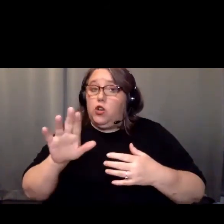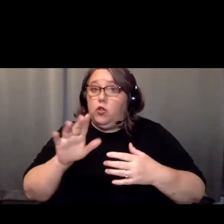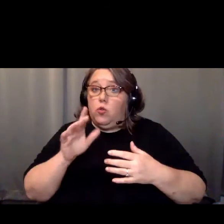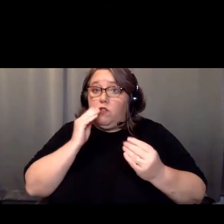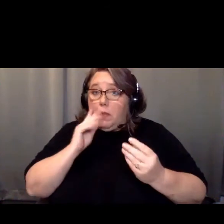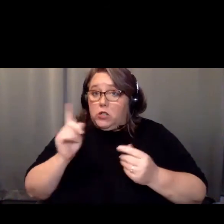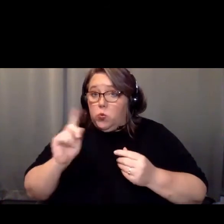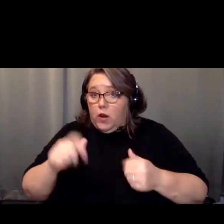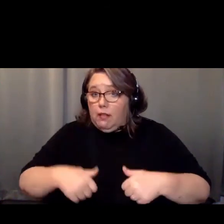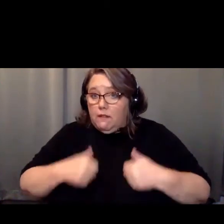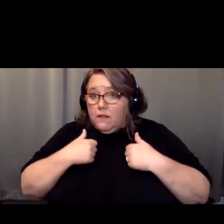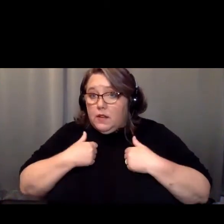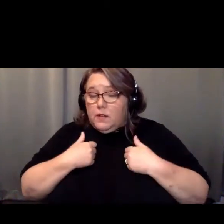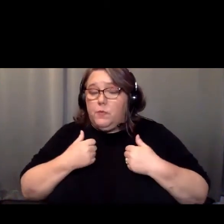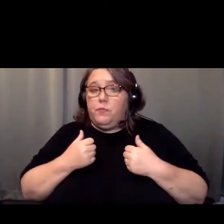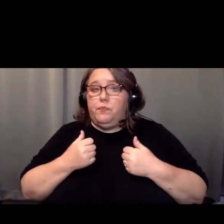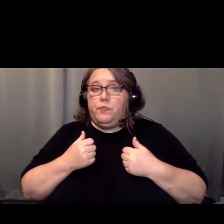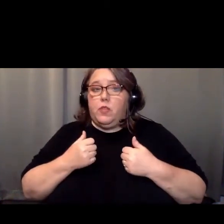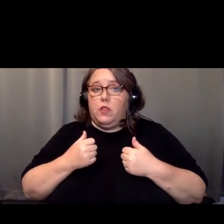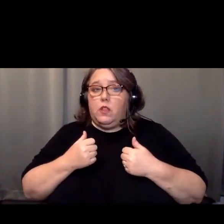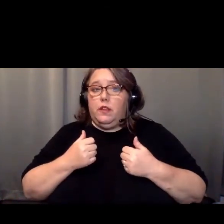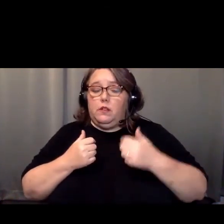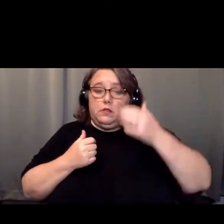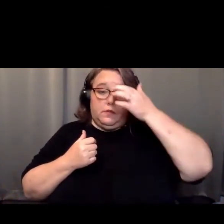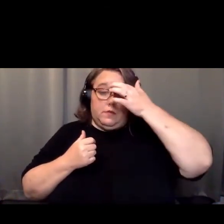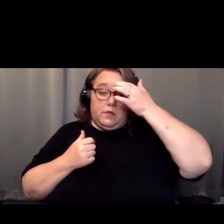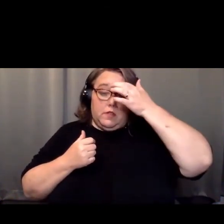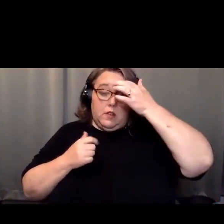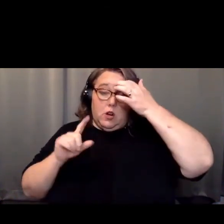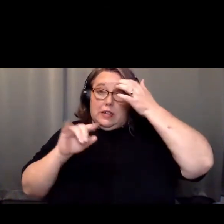for instance, you might be able to provide your zip code